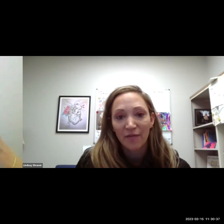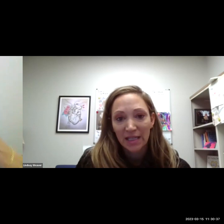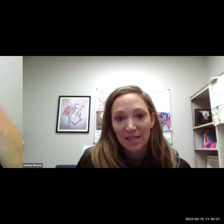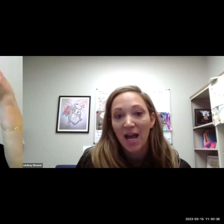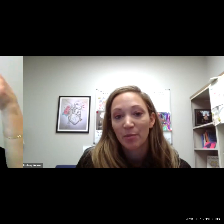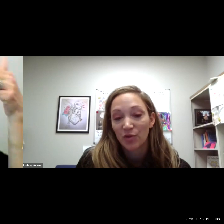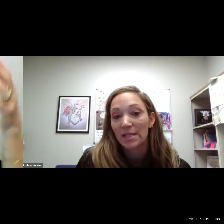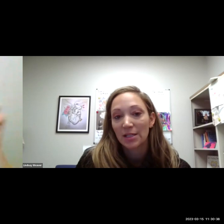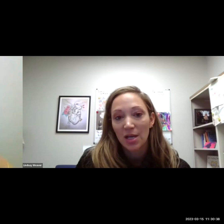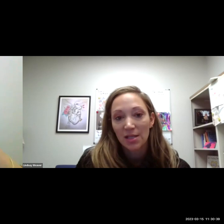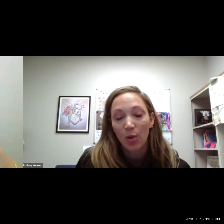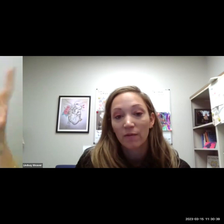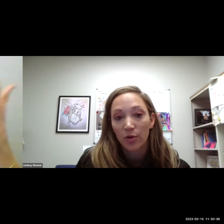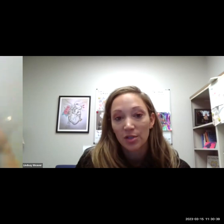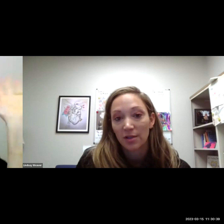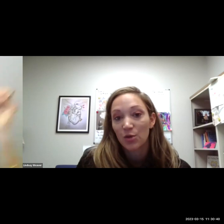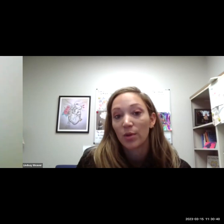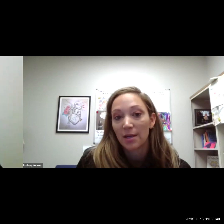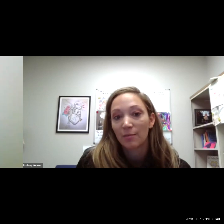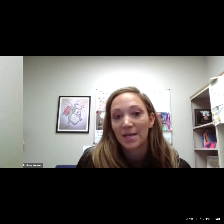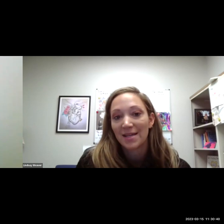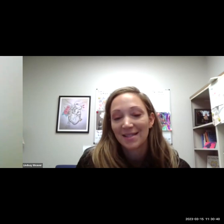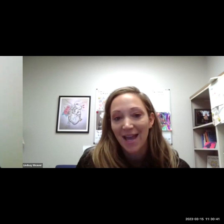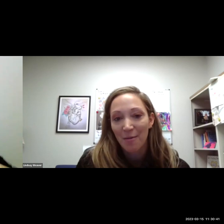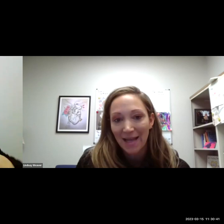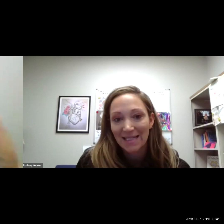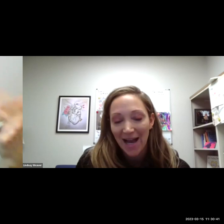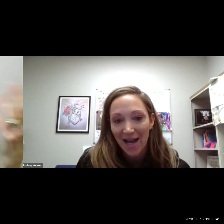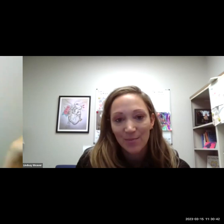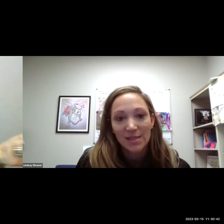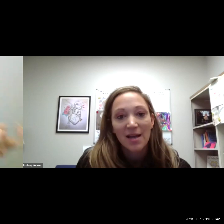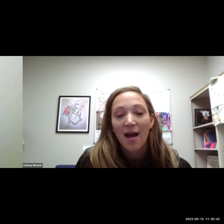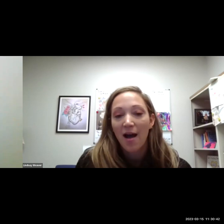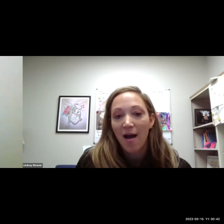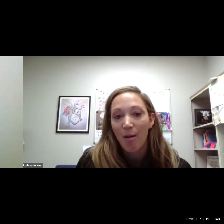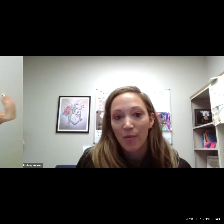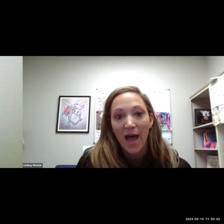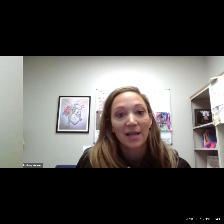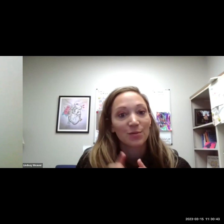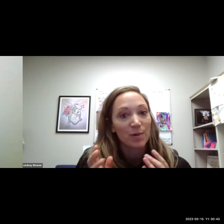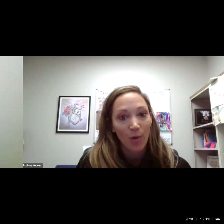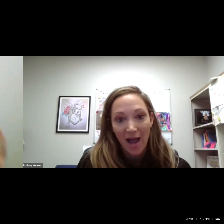definitely in a time of transition. Unfortunately, you will hear me say many times that we will